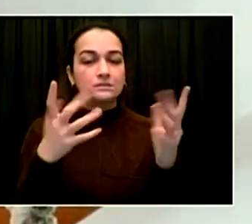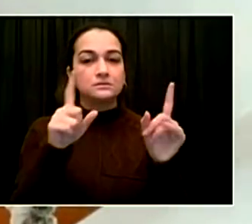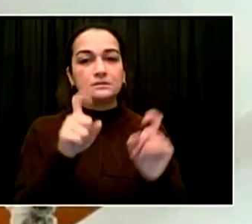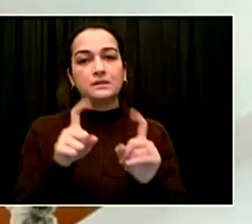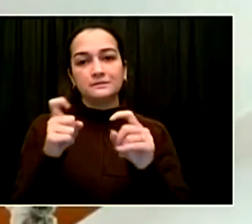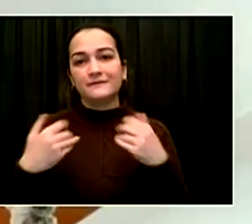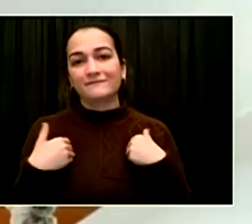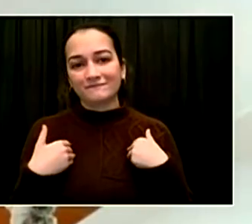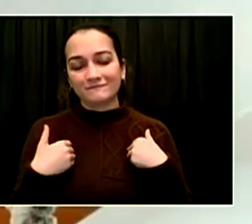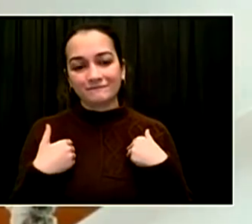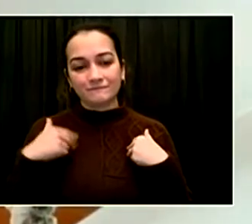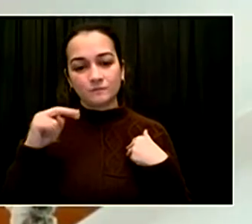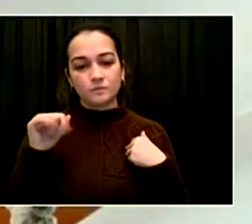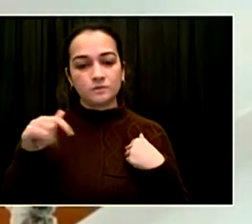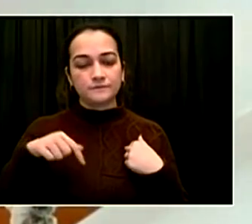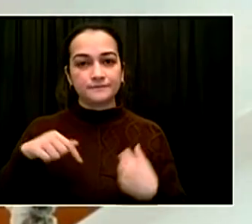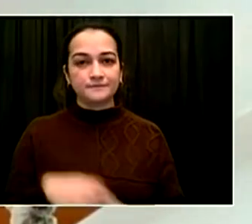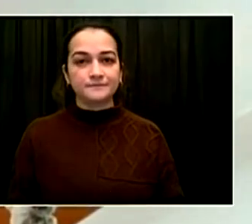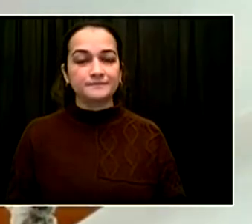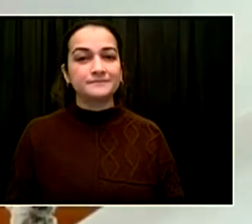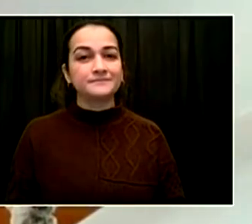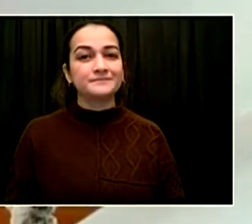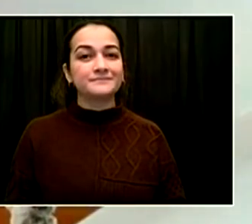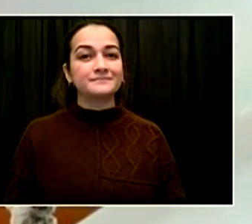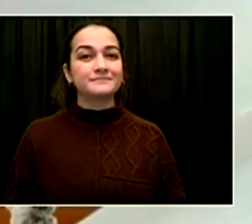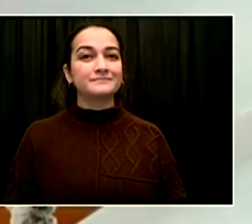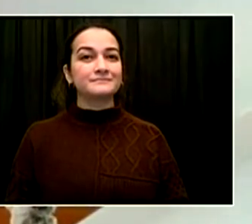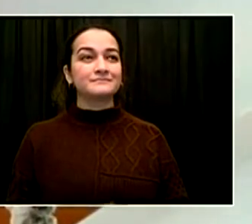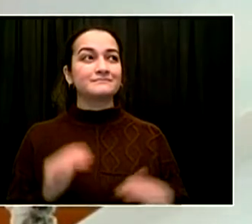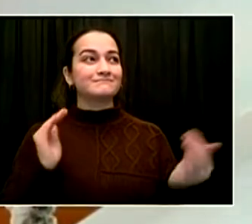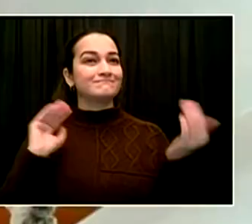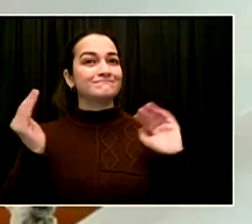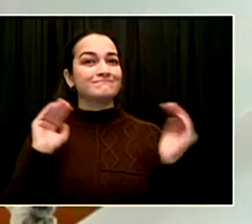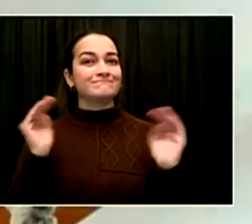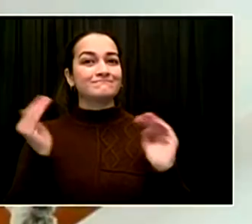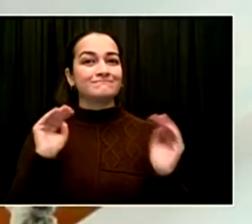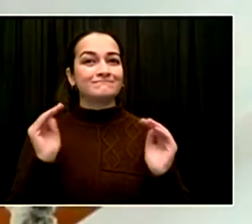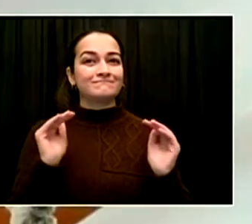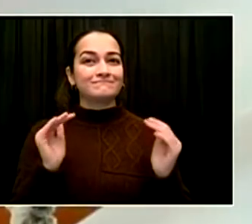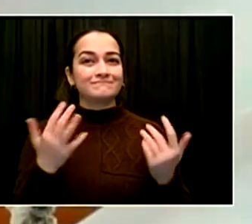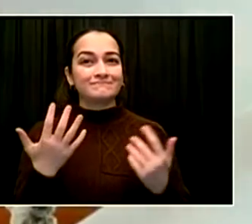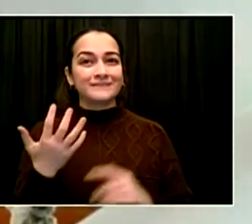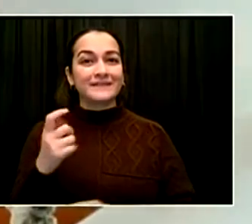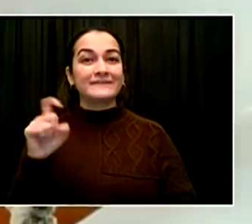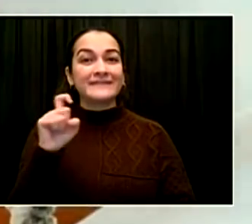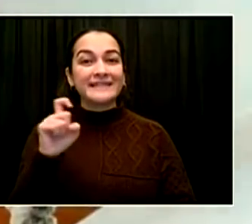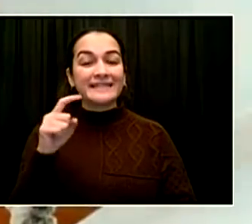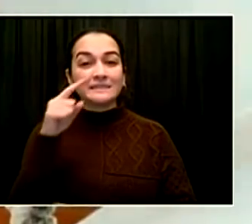COUNTRY IN THE WORLD.